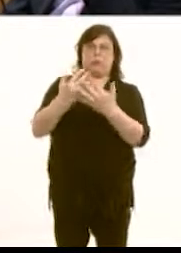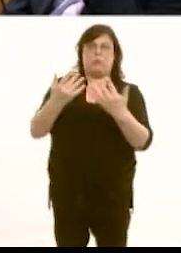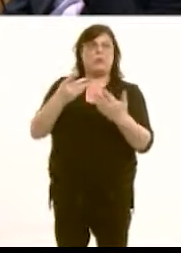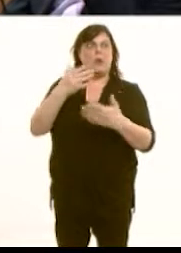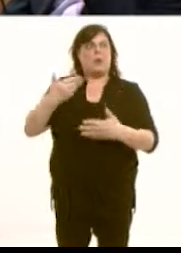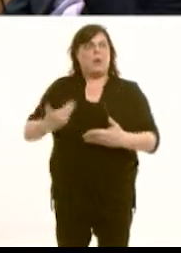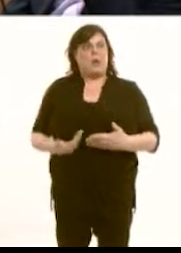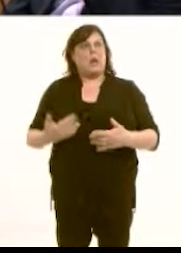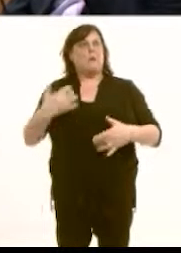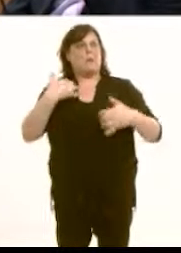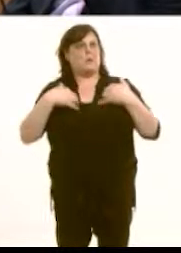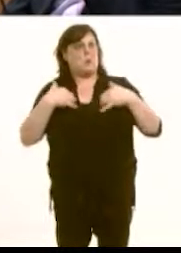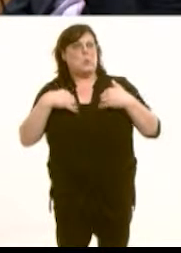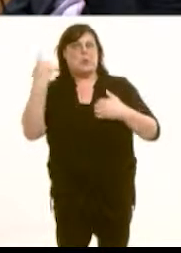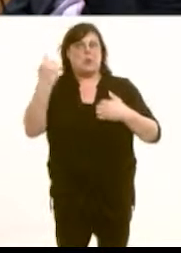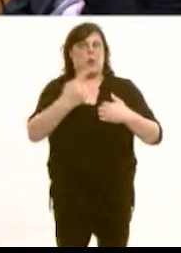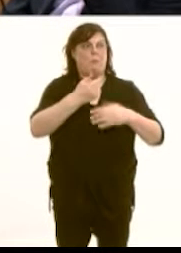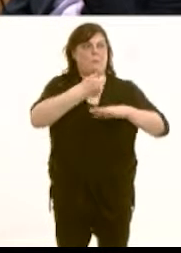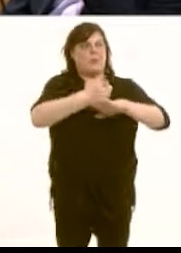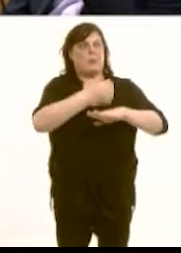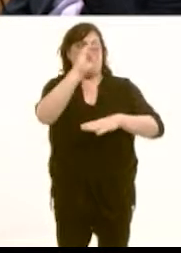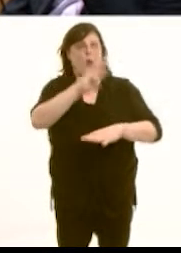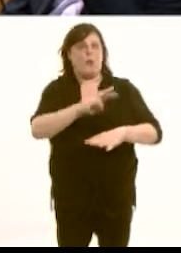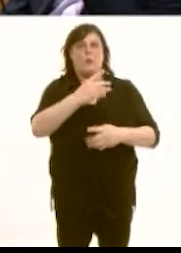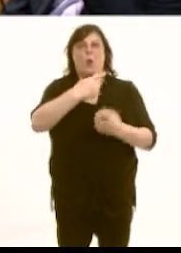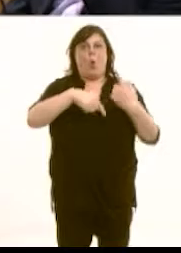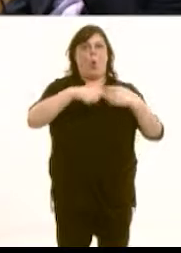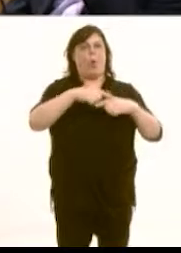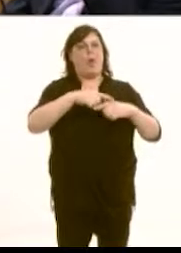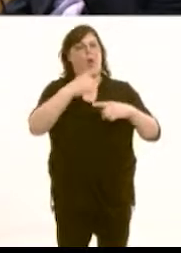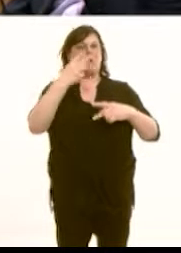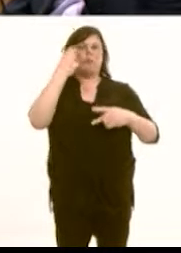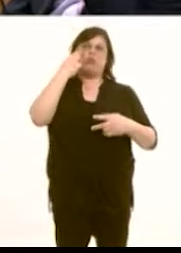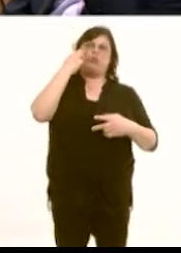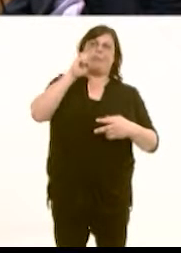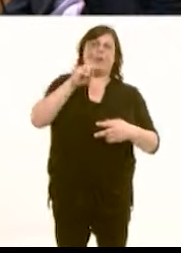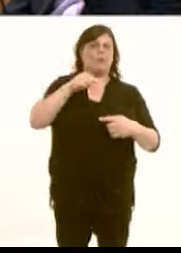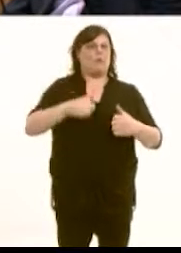that we are seen as a place where high-skilled, well-paid jobs come.